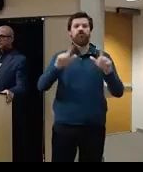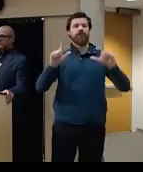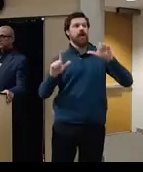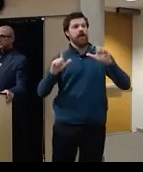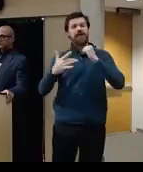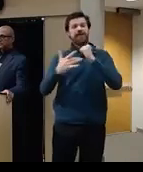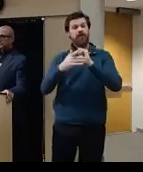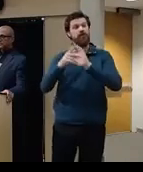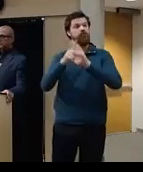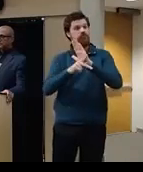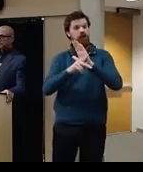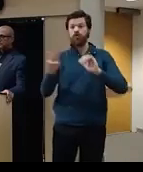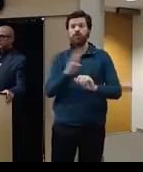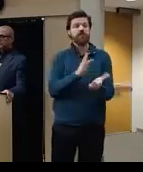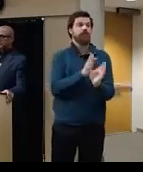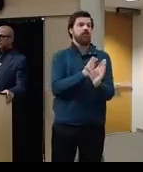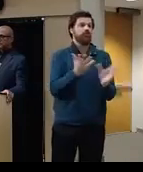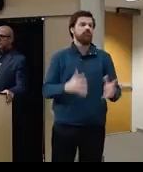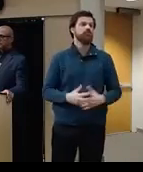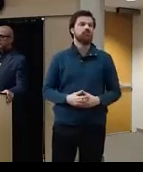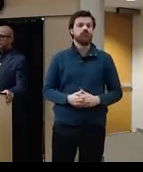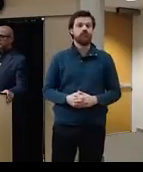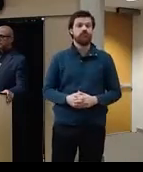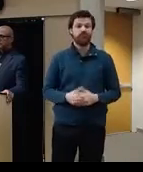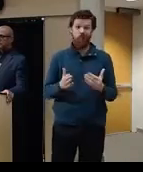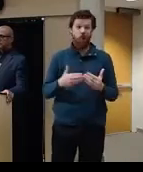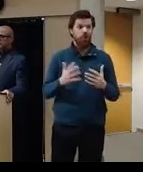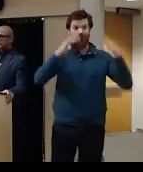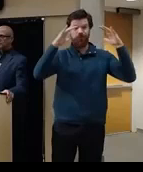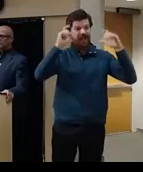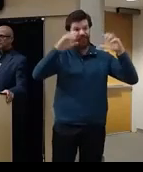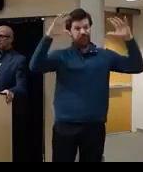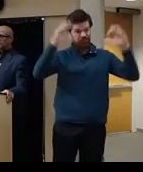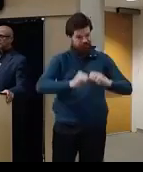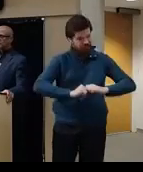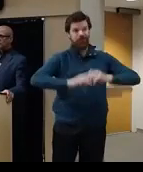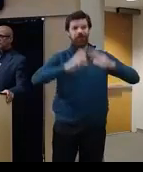and policies of Western psychology almost in entirety so again when I make the reference